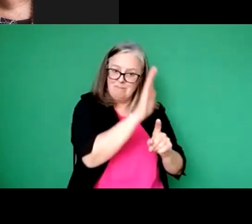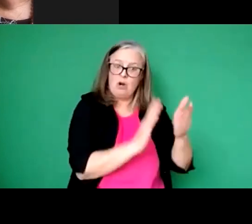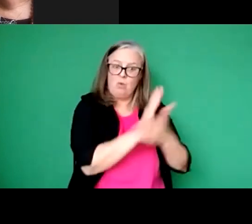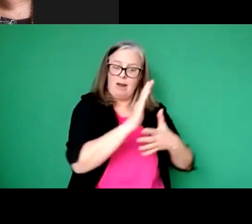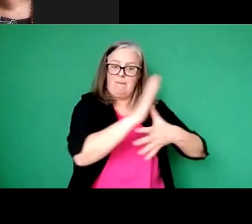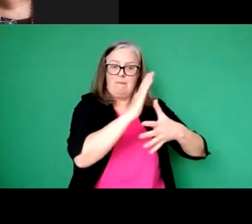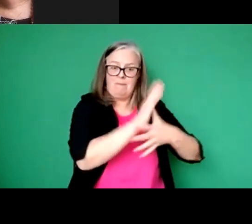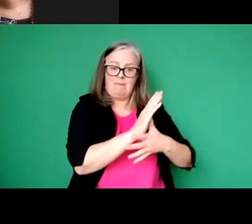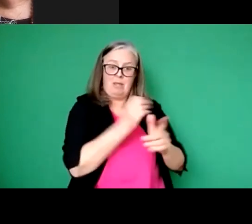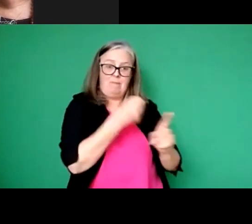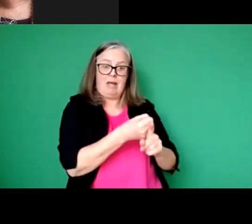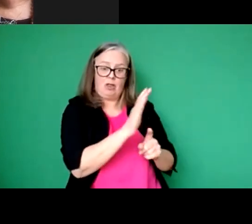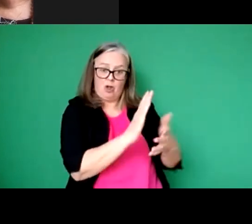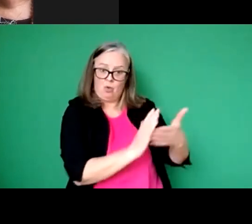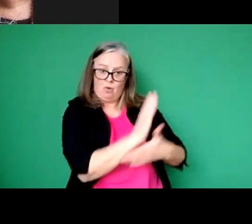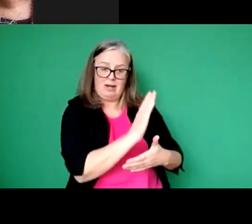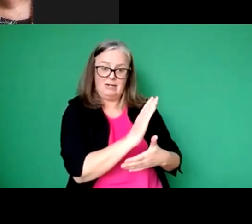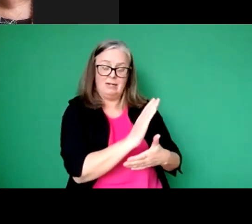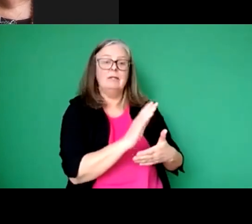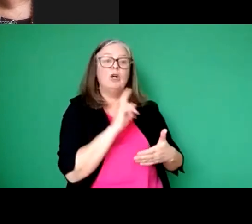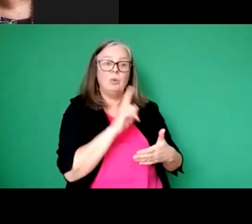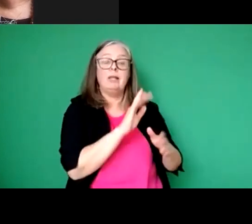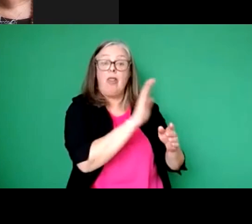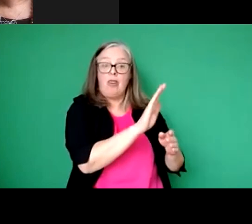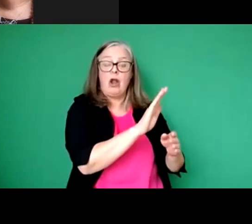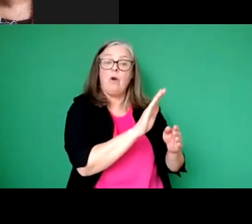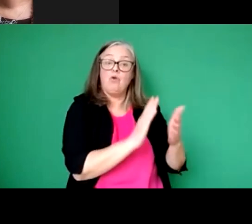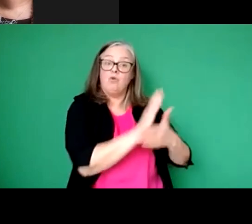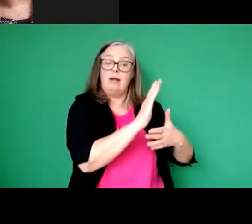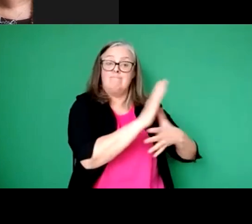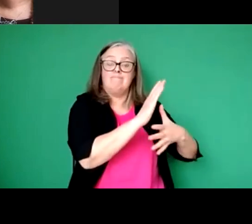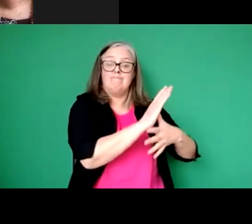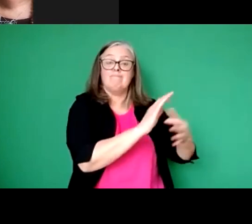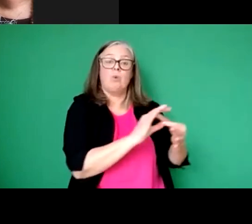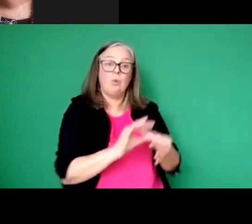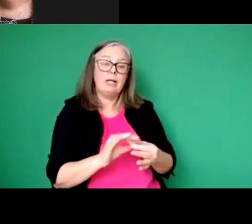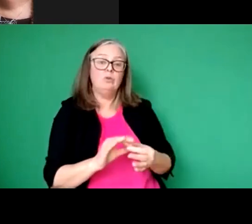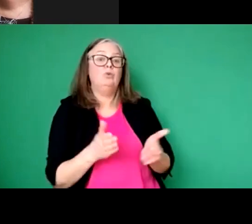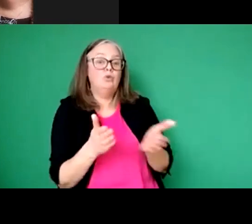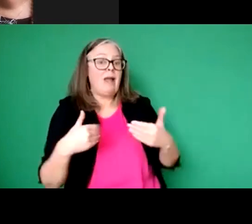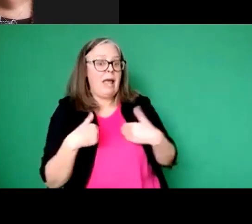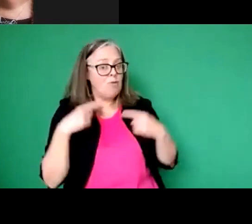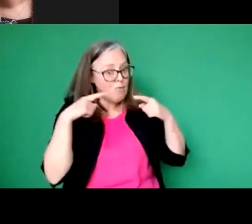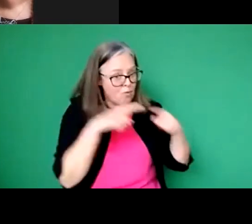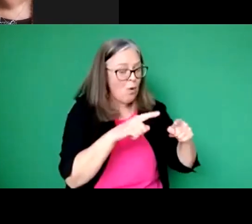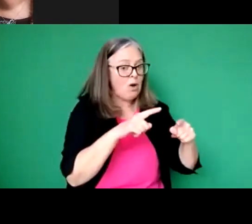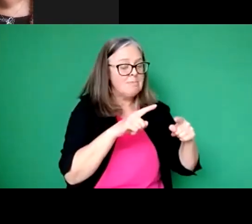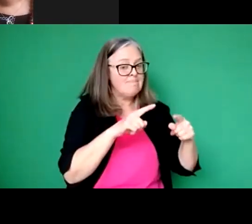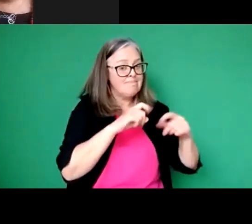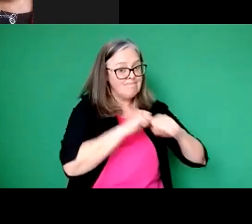and that the service animal is an extension of of their being in these kinds of instances so just another comment there they're the right soldier not the dog